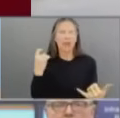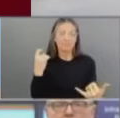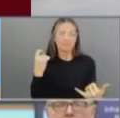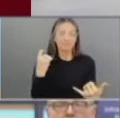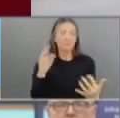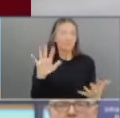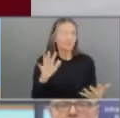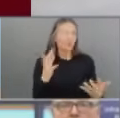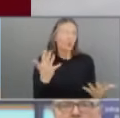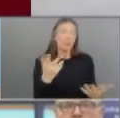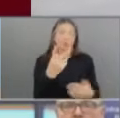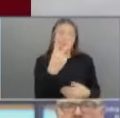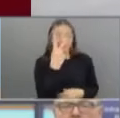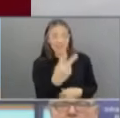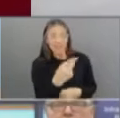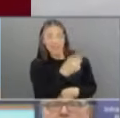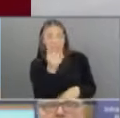THAT’S NOT THE CASE NOW. IT IS DRY.